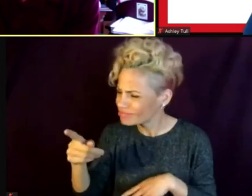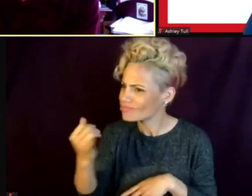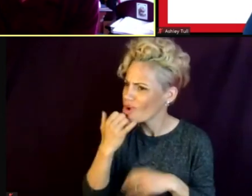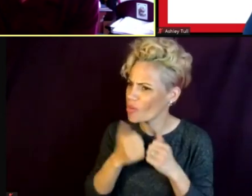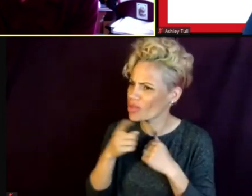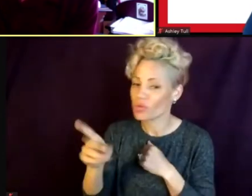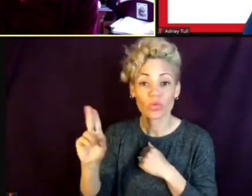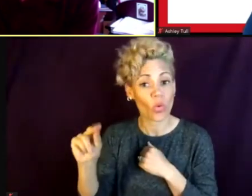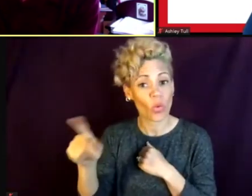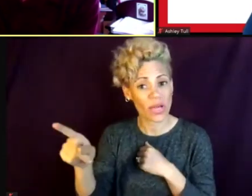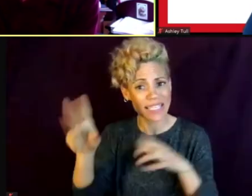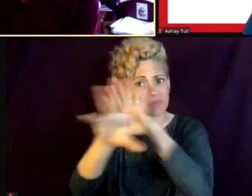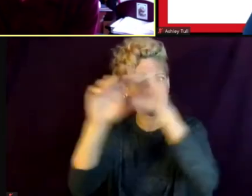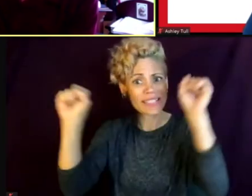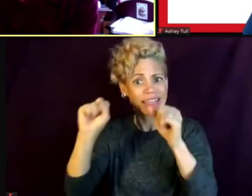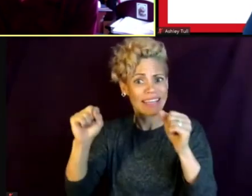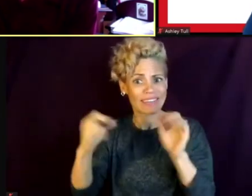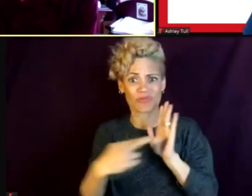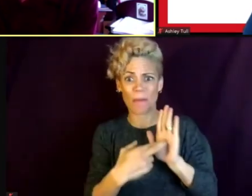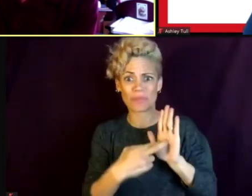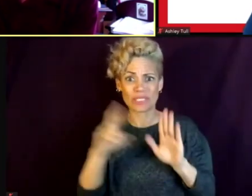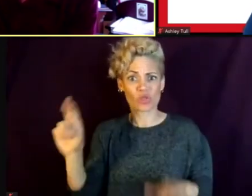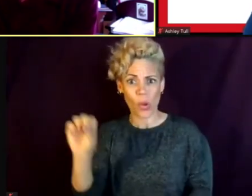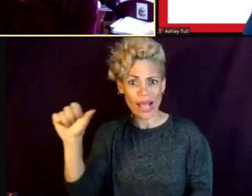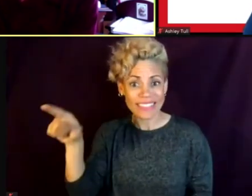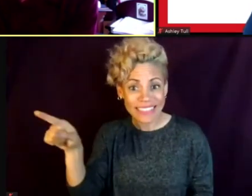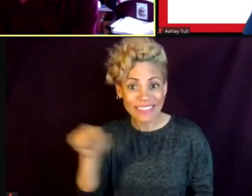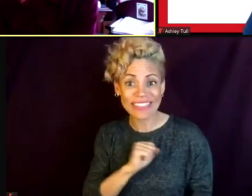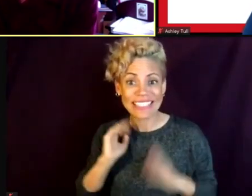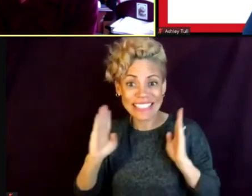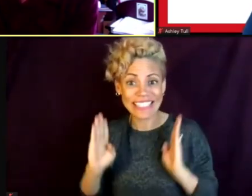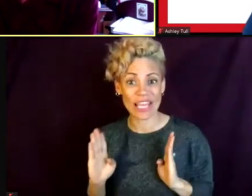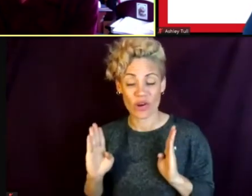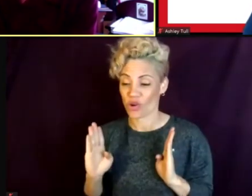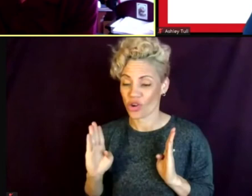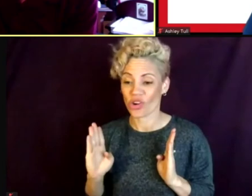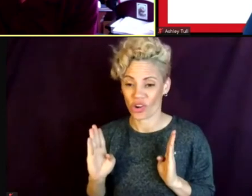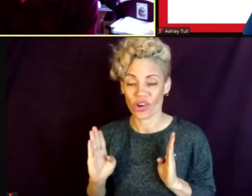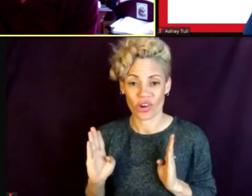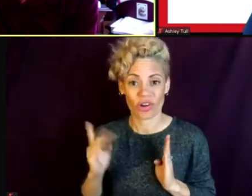He's president of United States. He was a Senator for a record number of years,